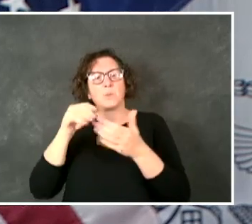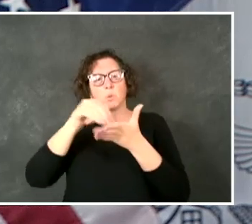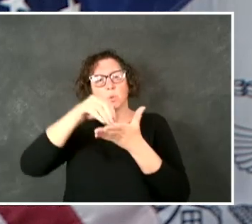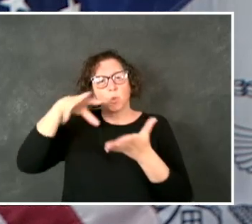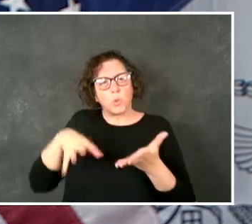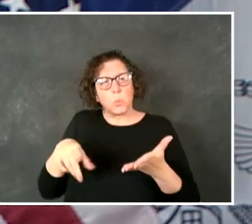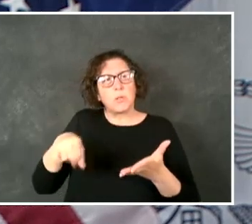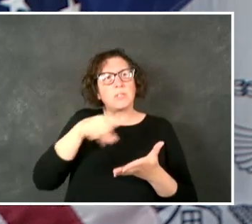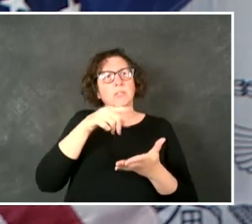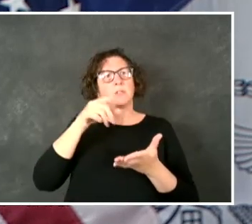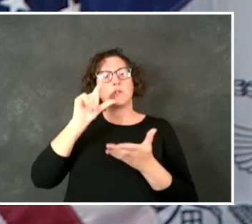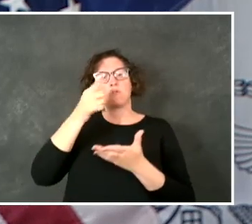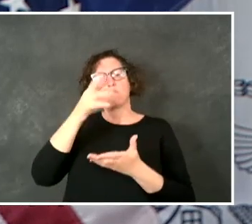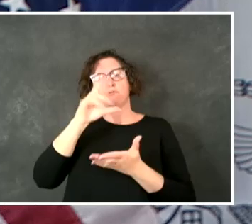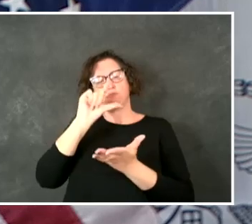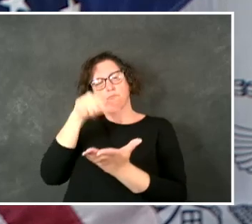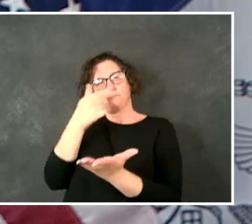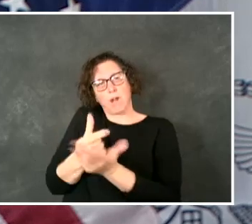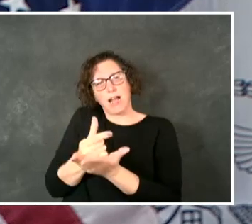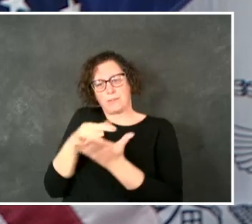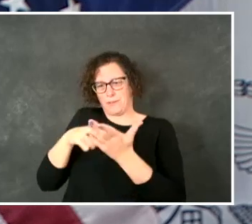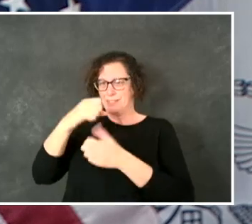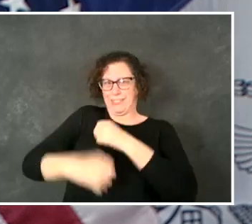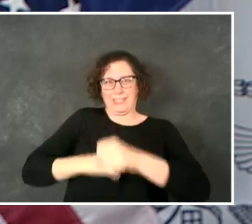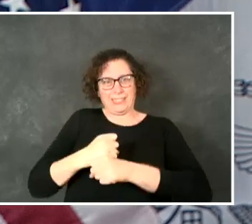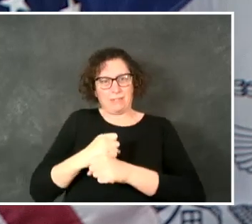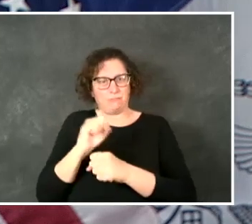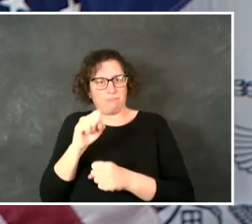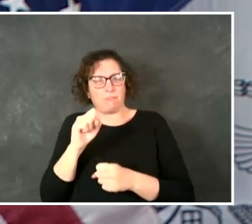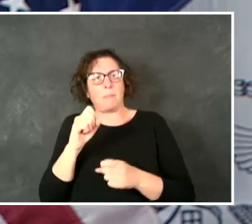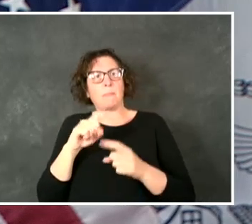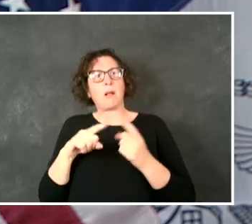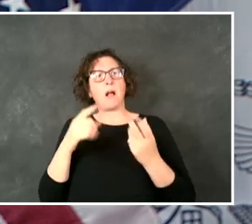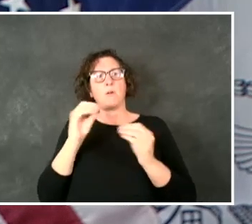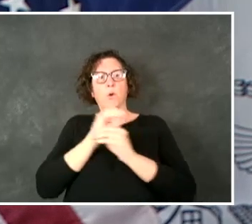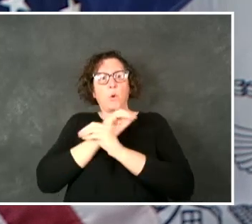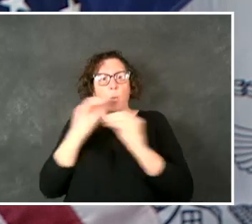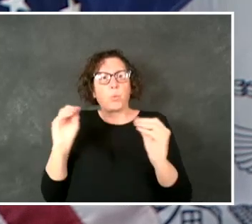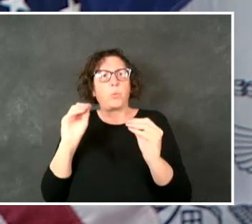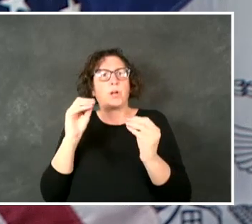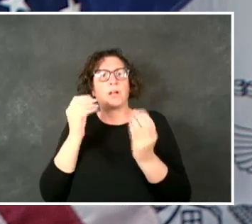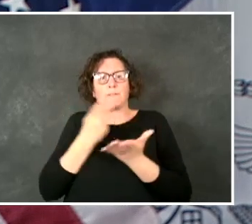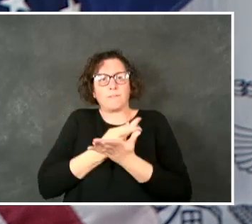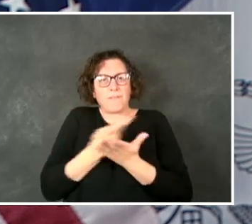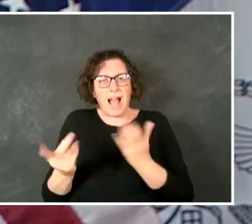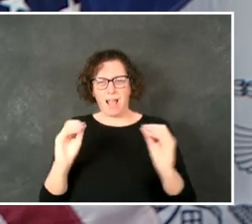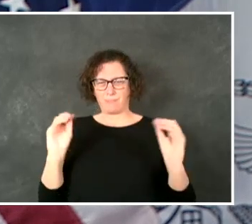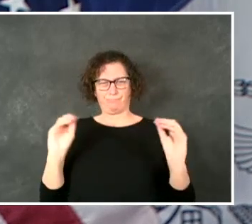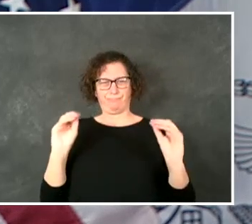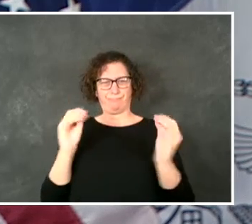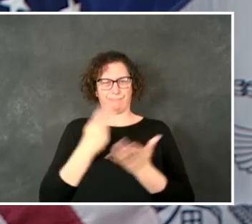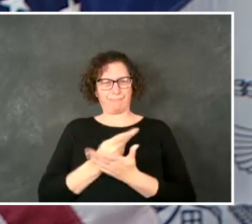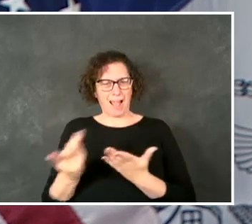STUDENT WILL GRADUATRE FOM HIGH SCHOOL THIS YEAR. JUST CURIOUS WHETHER THE DOE IS TAKING THAT FEEDBACK WHEN WE CAN EXPECT HET